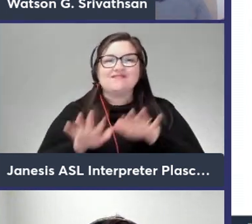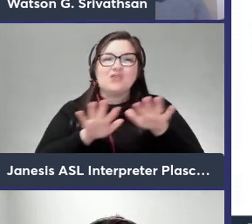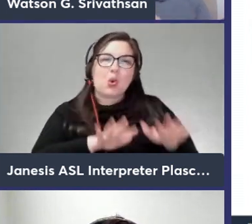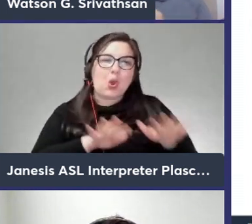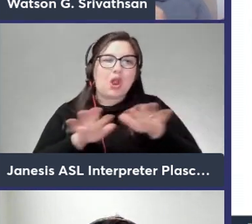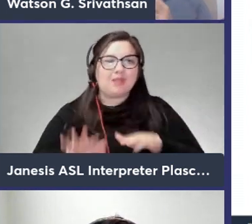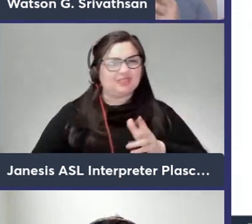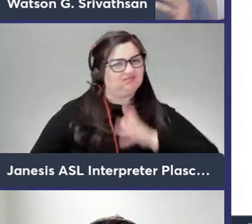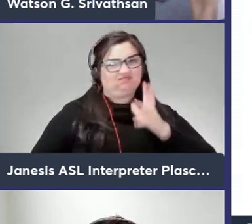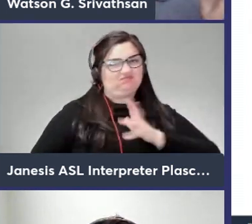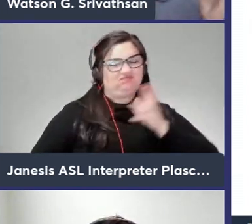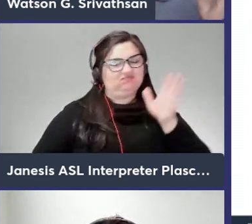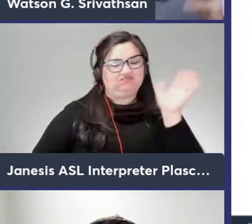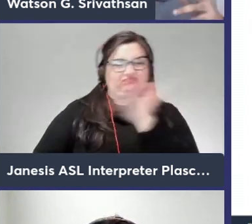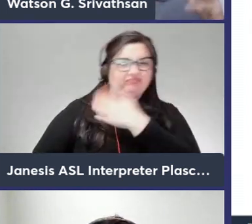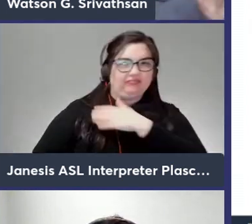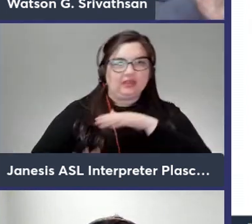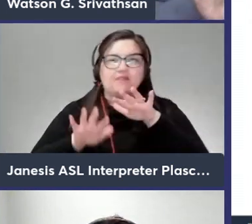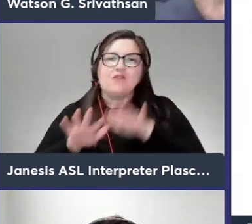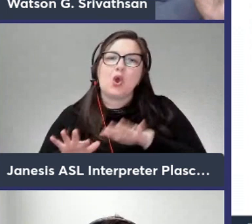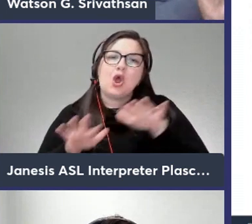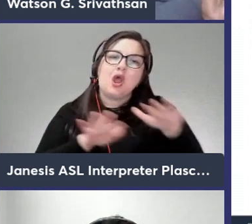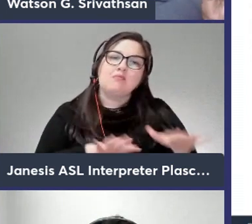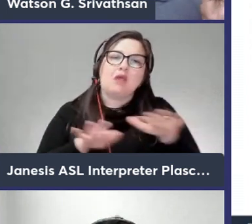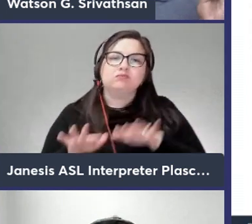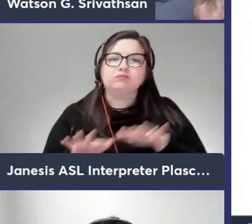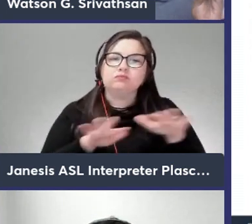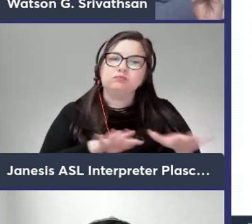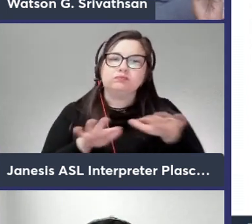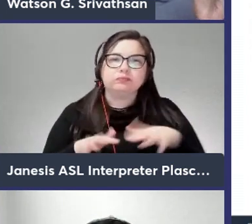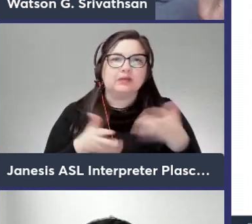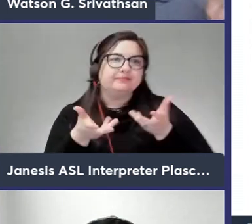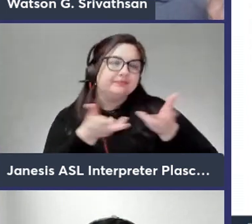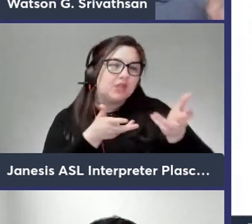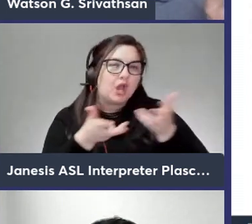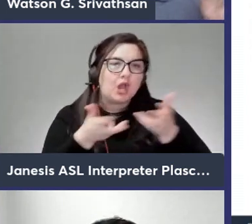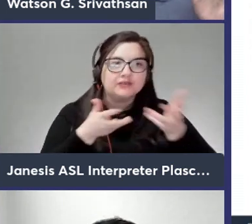When you're talking to a, like someone from,